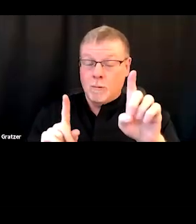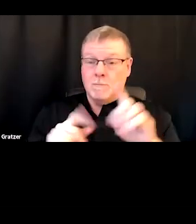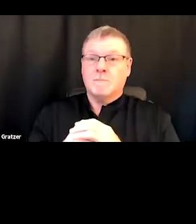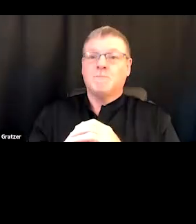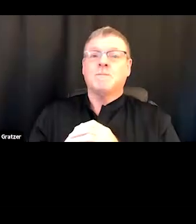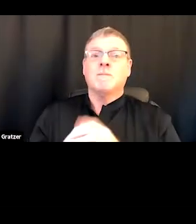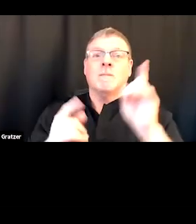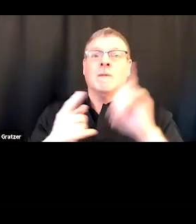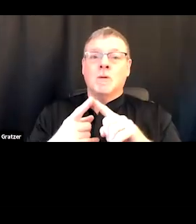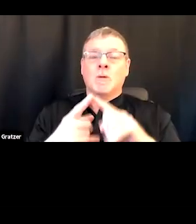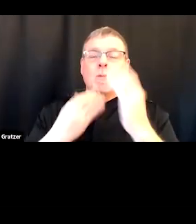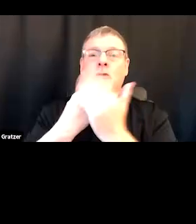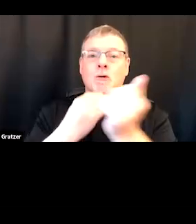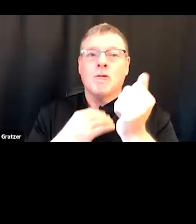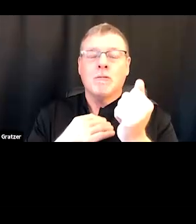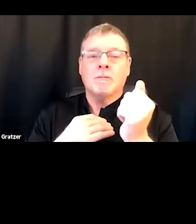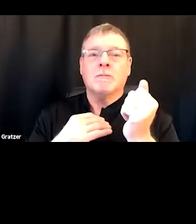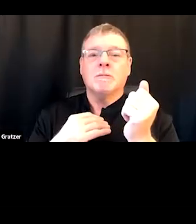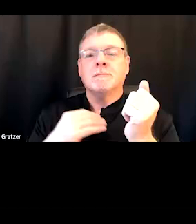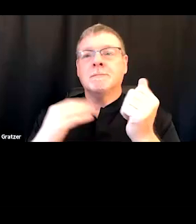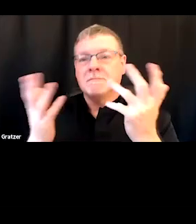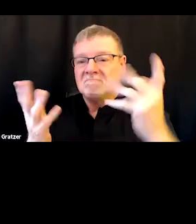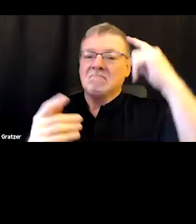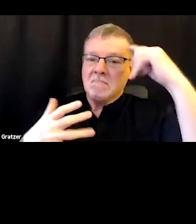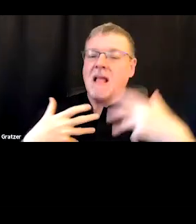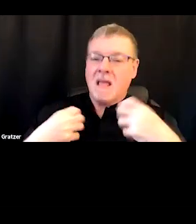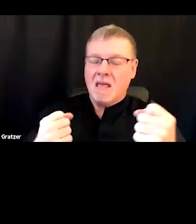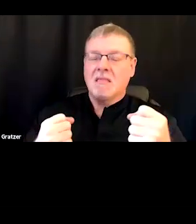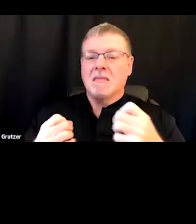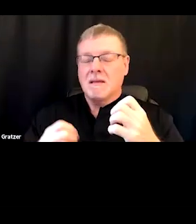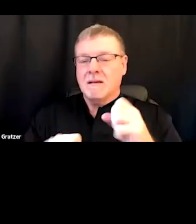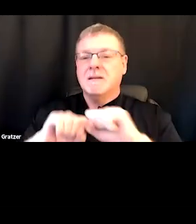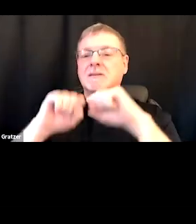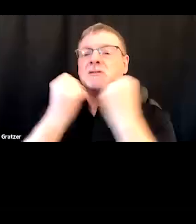to calls that have, again, a mental health or social and emotional component to them